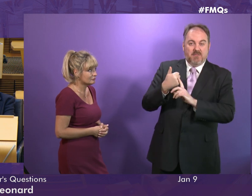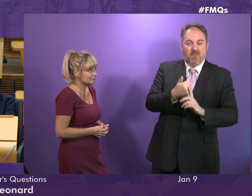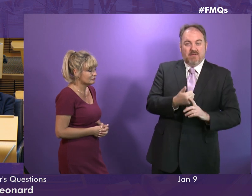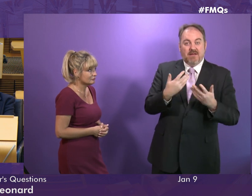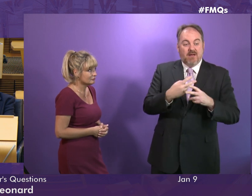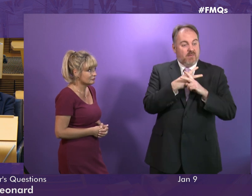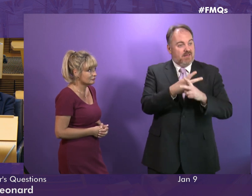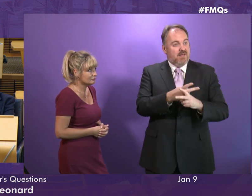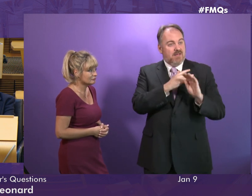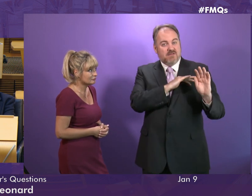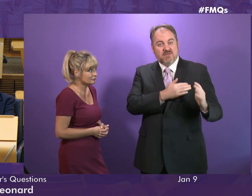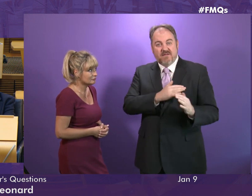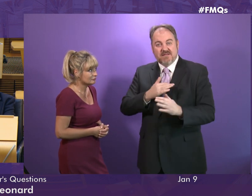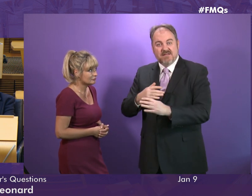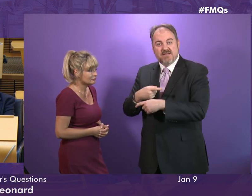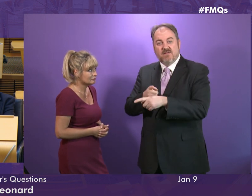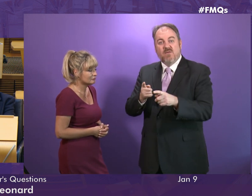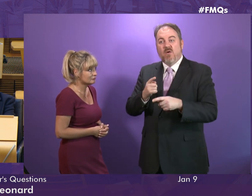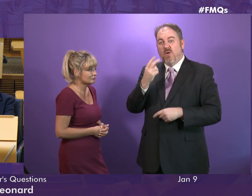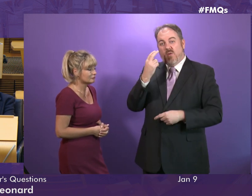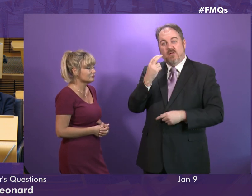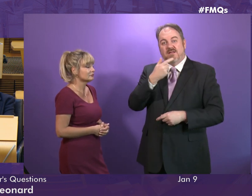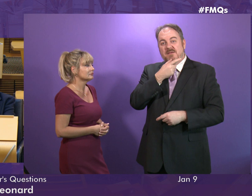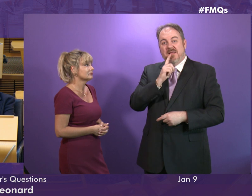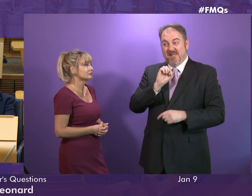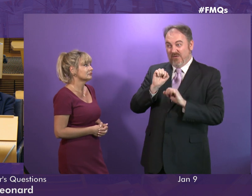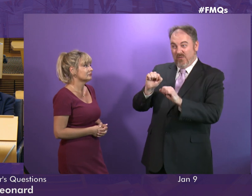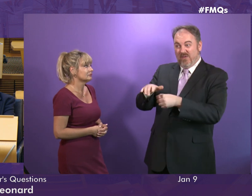services in the constituency of the Minister for Older People and Equalities being served